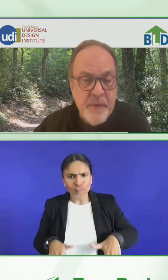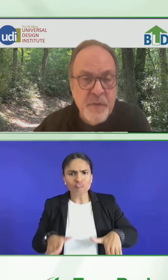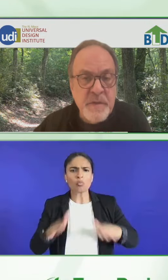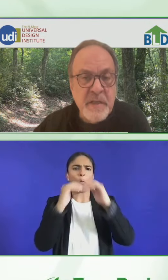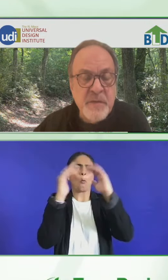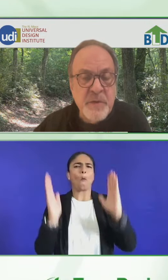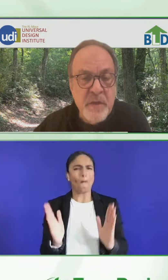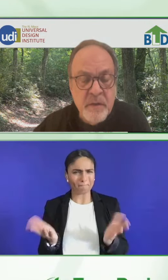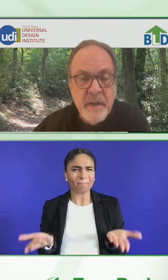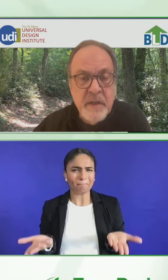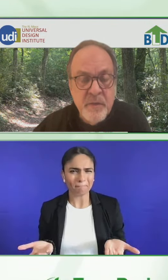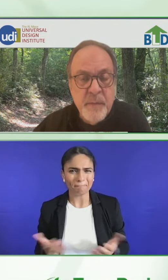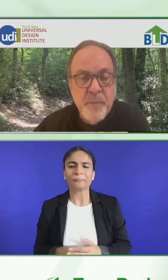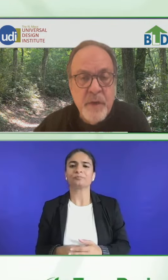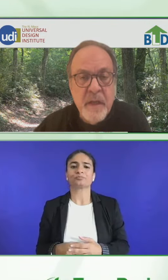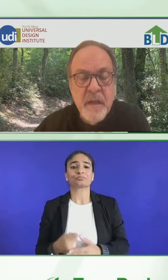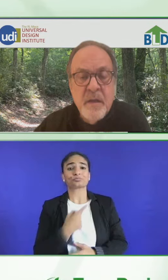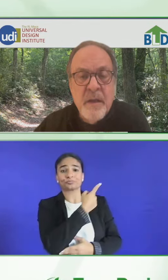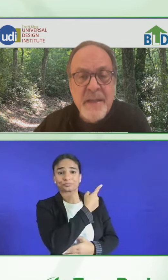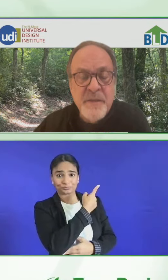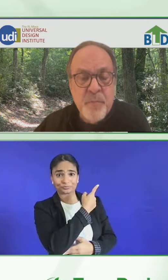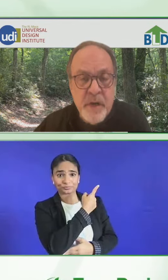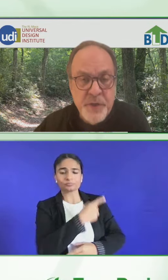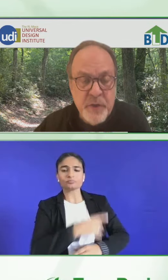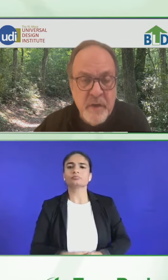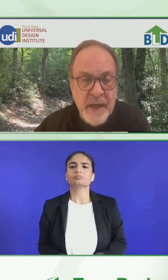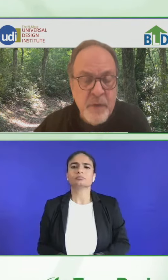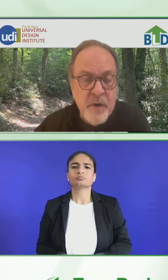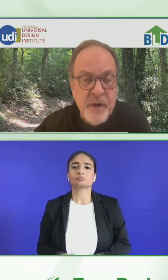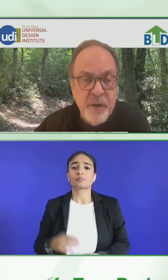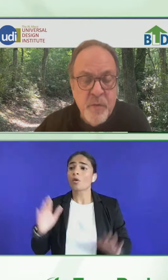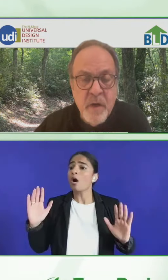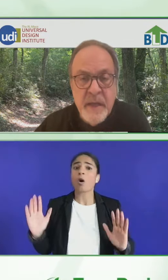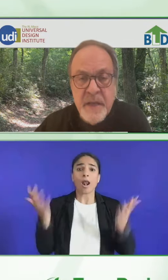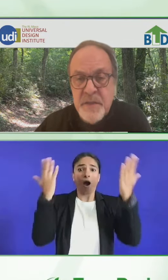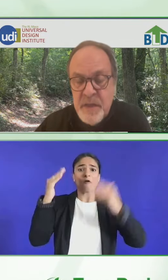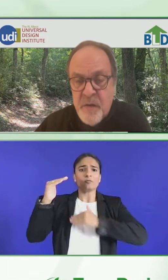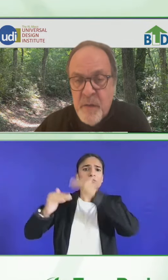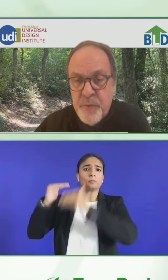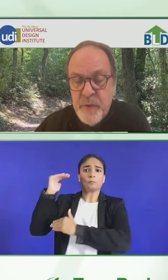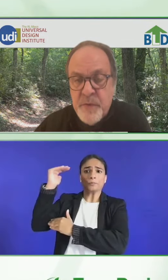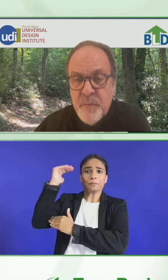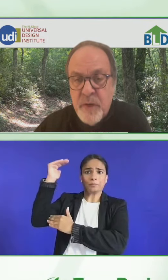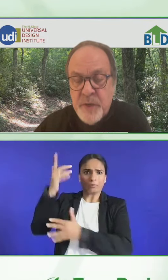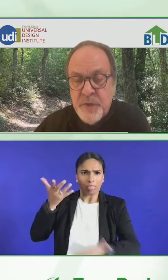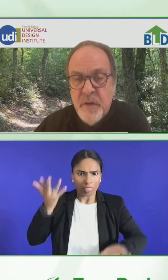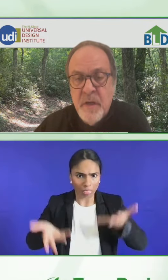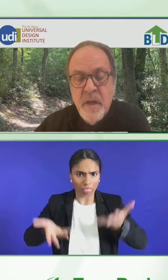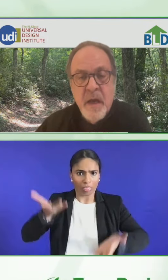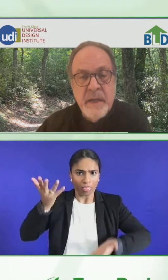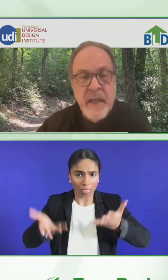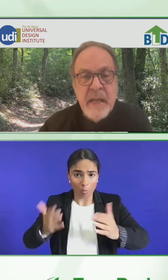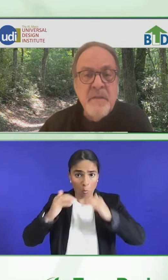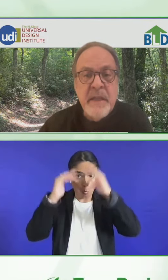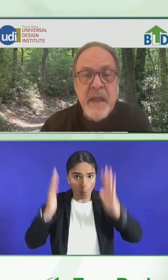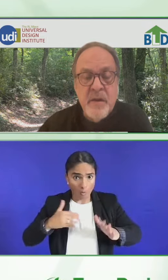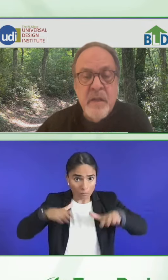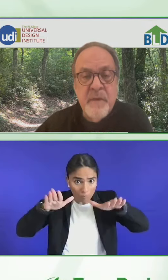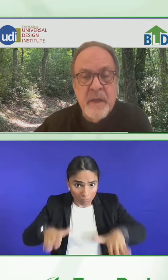happen to us as a result, including putting lots of pressure, I would argue unnecessarily premature pressure on any of the caregiving